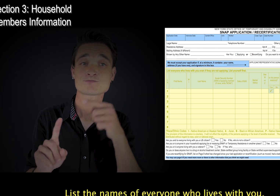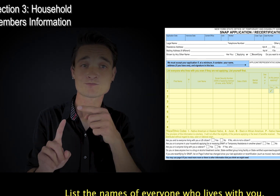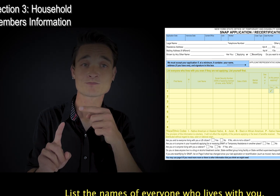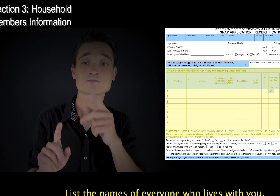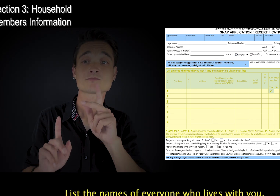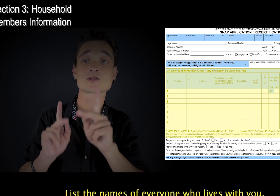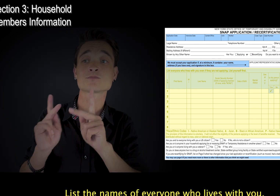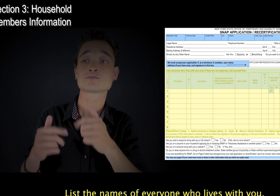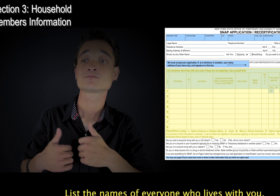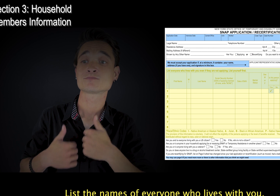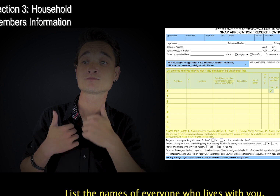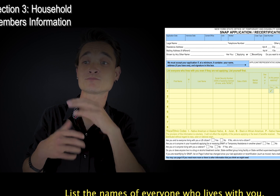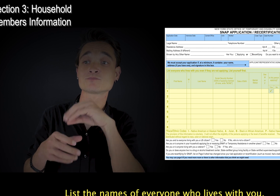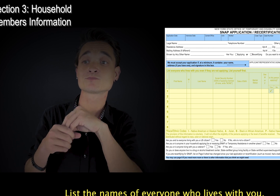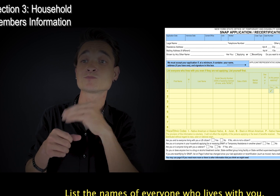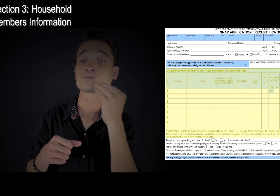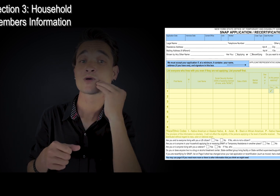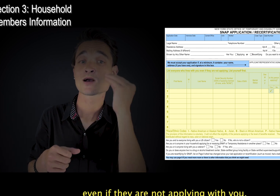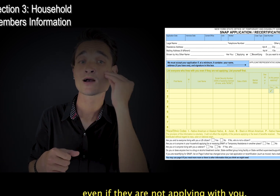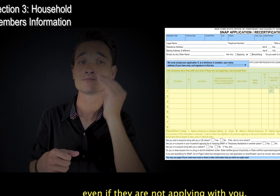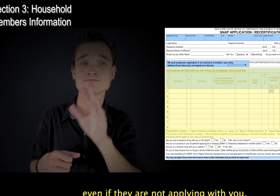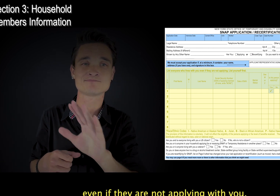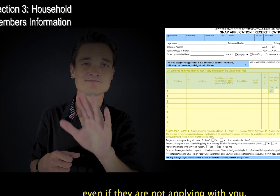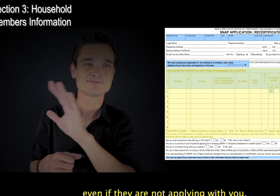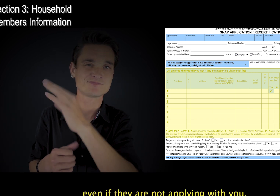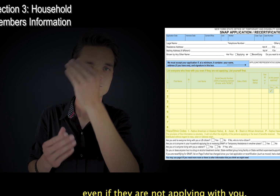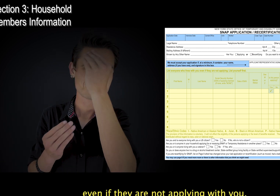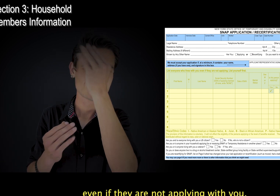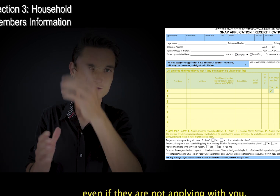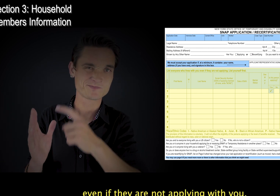List the names of everyone who lives with you, even if they are not applying with you.